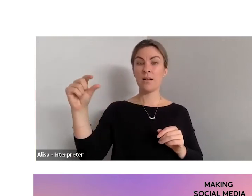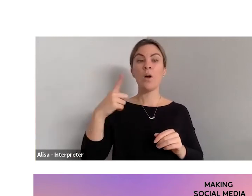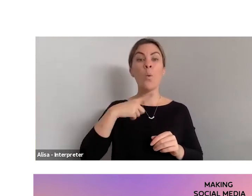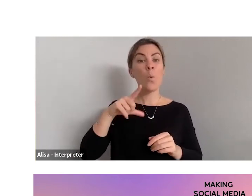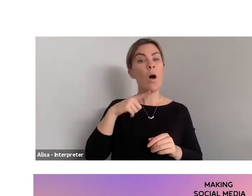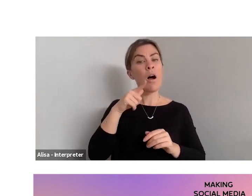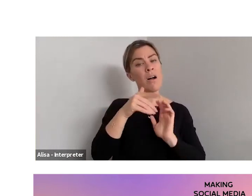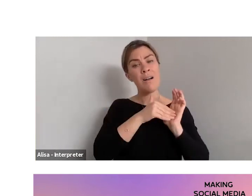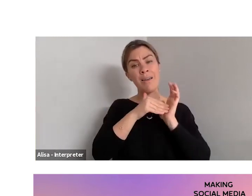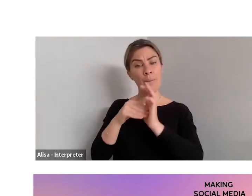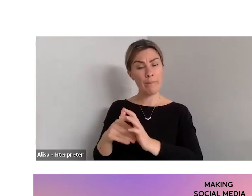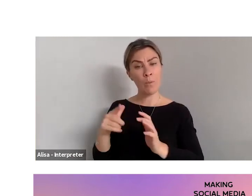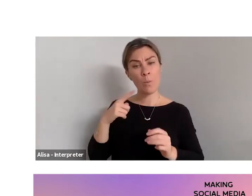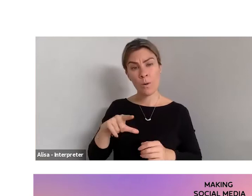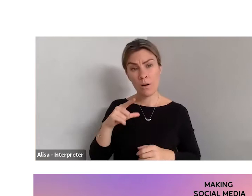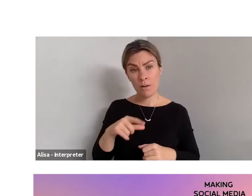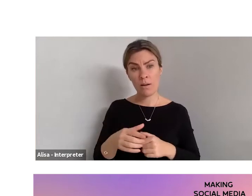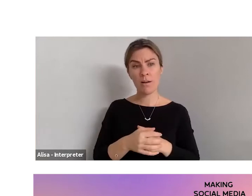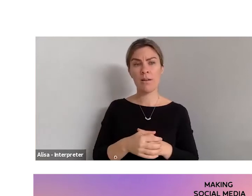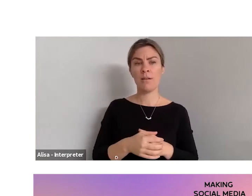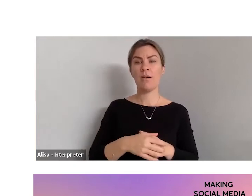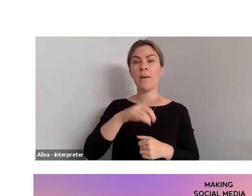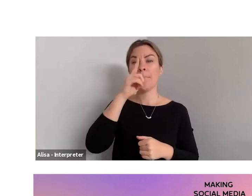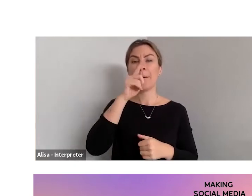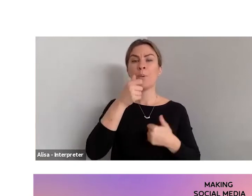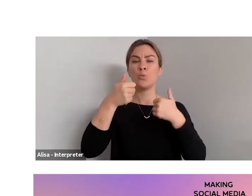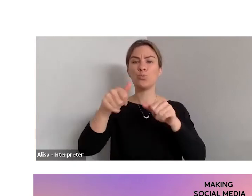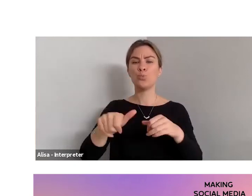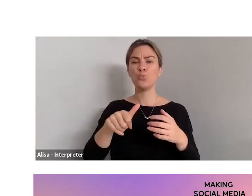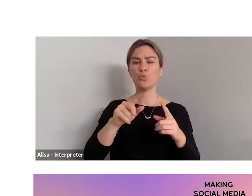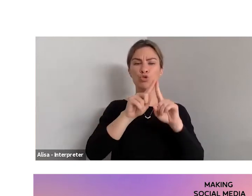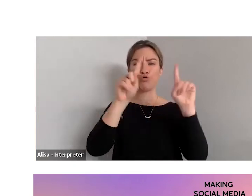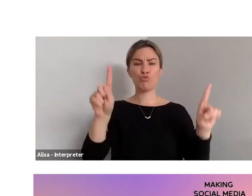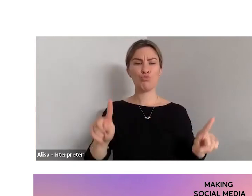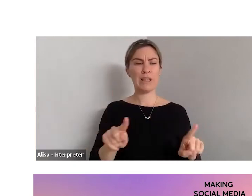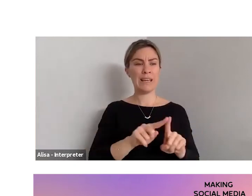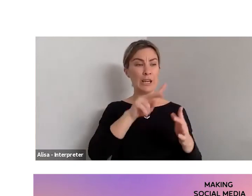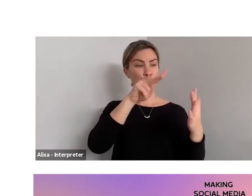with people with screen readers, the blind and visually impaired.